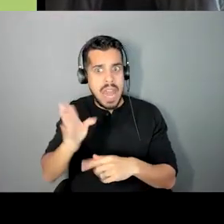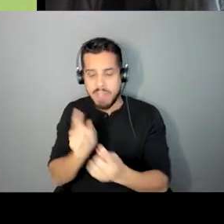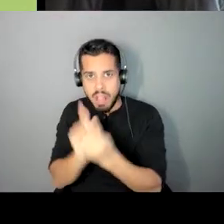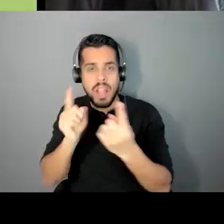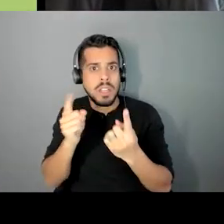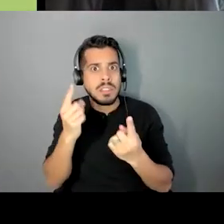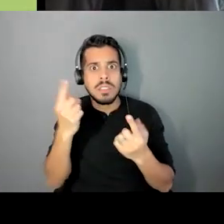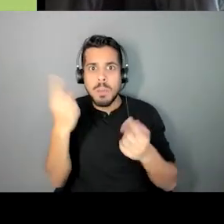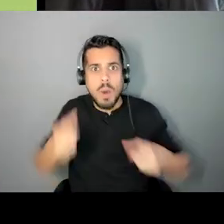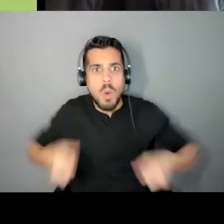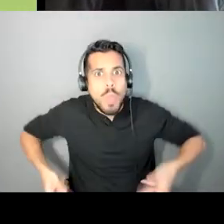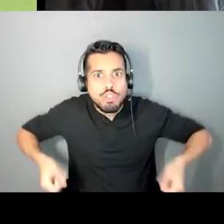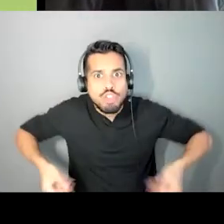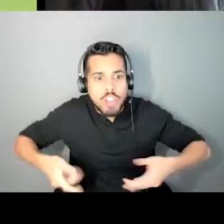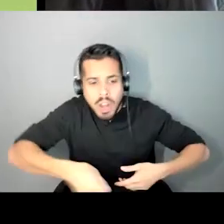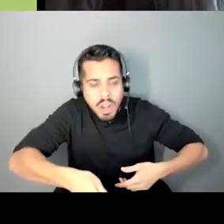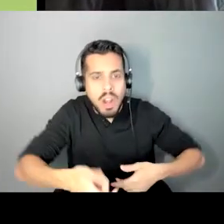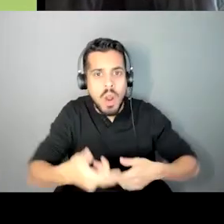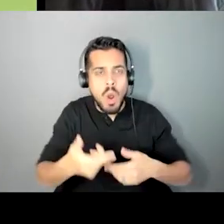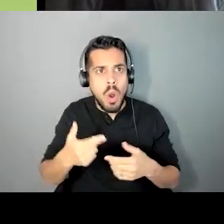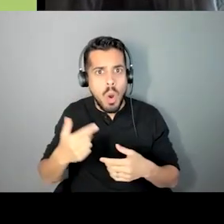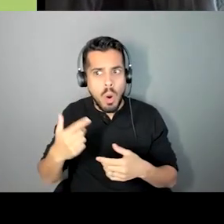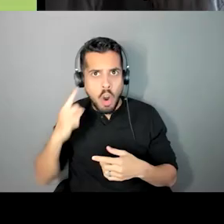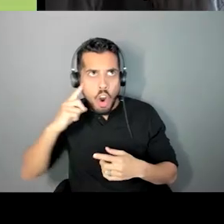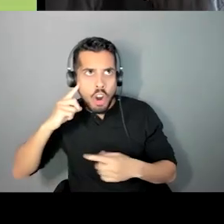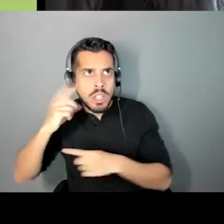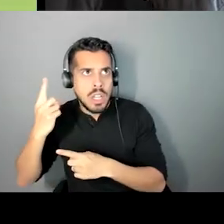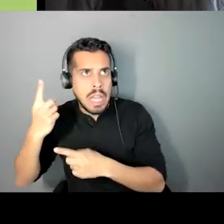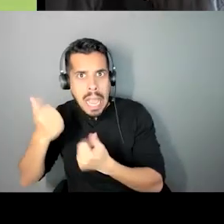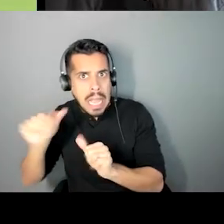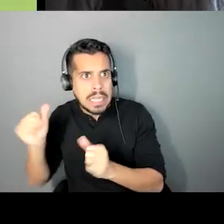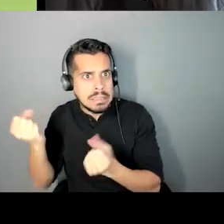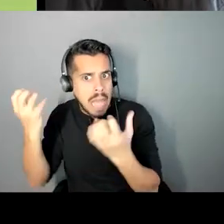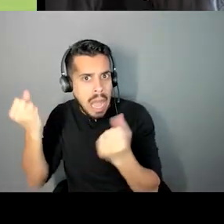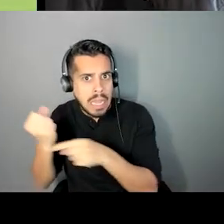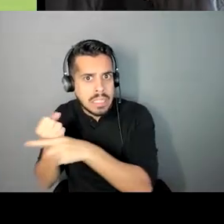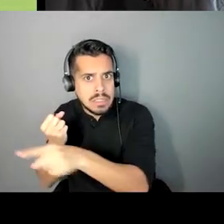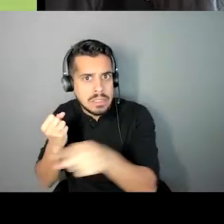Uh... I never heard of anybody using sign language, ASL, as their primary means of communication.